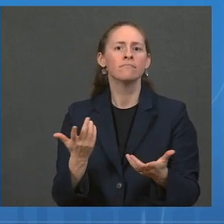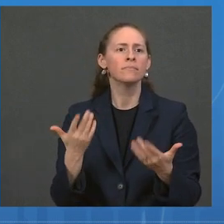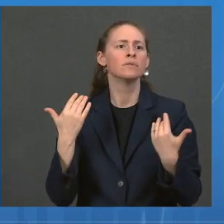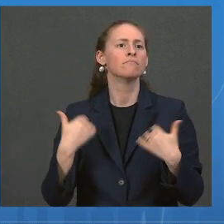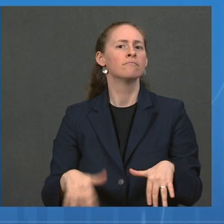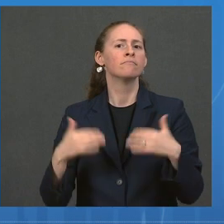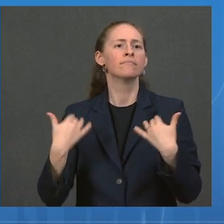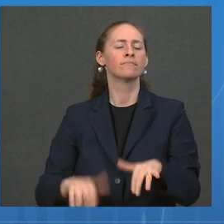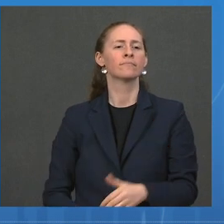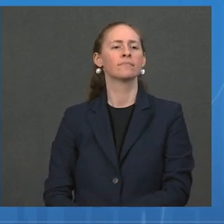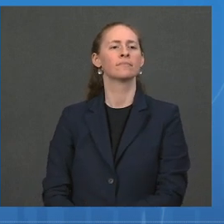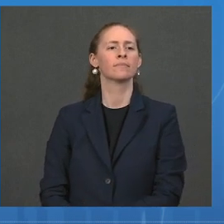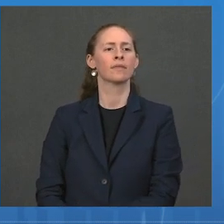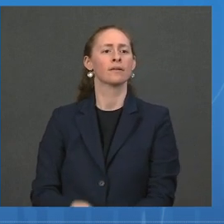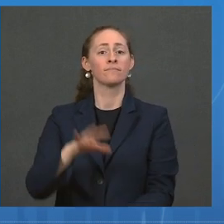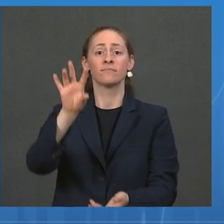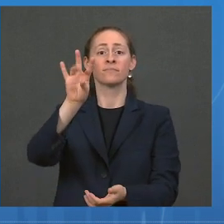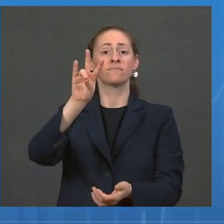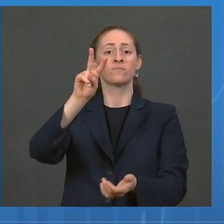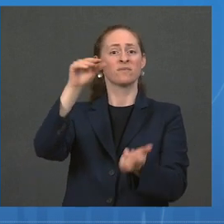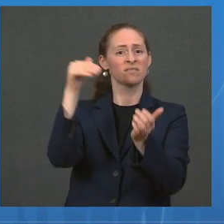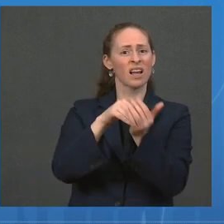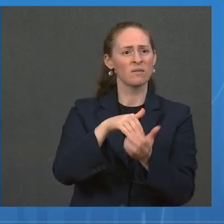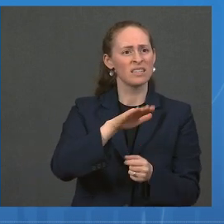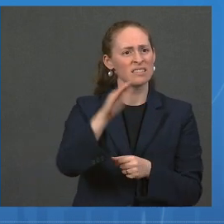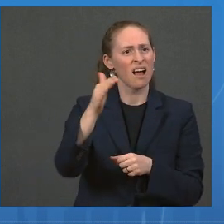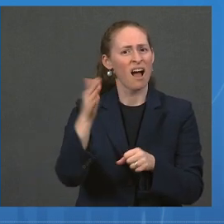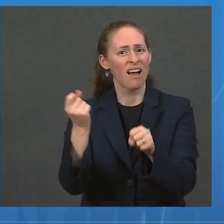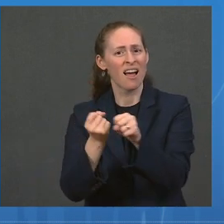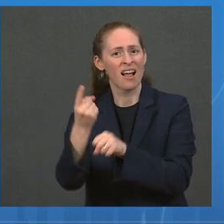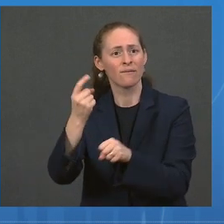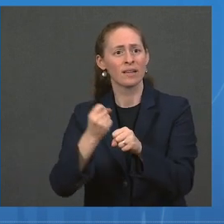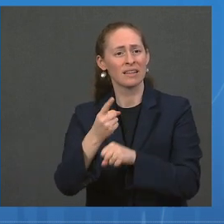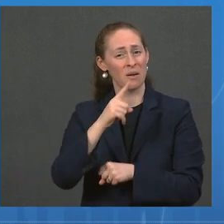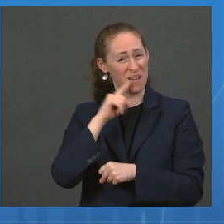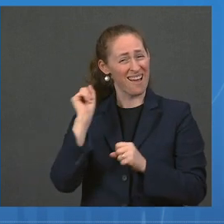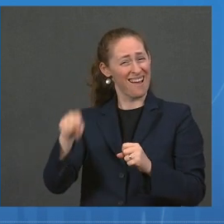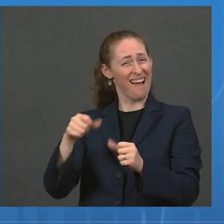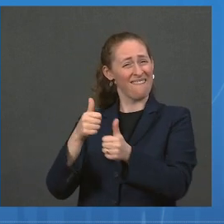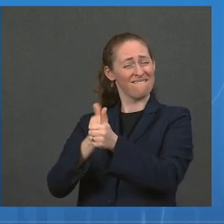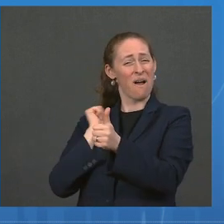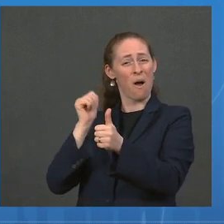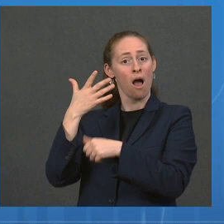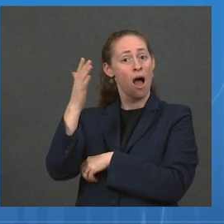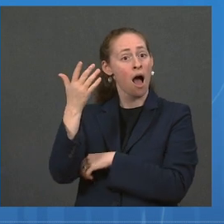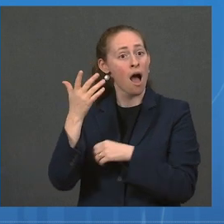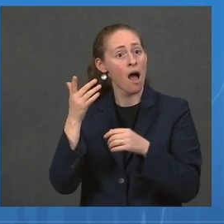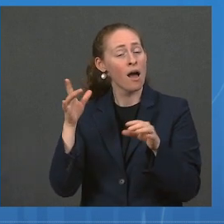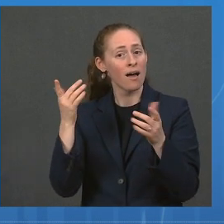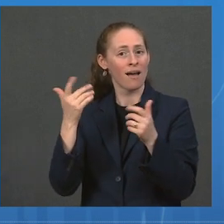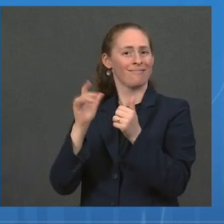with a net savings of close to $300 billion in direct costs and over a trillion in societal costs.